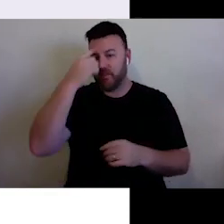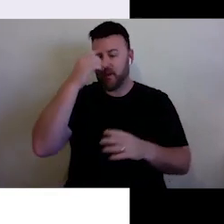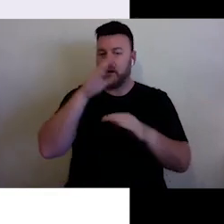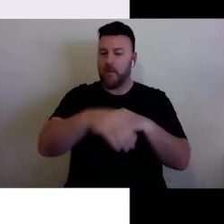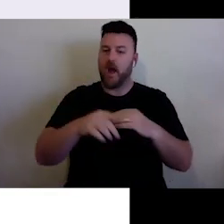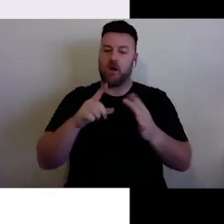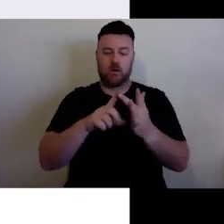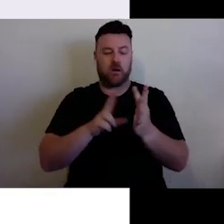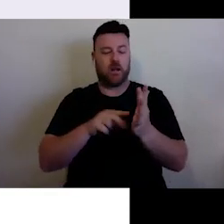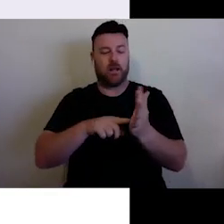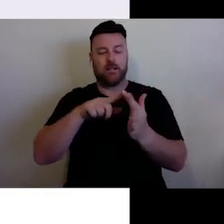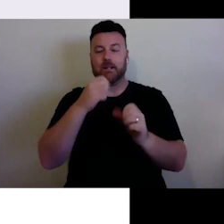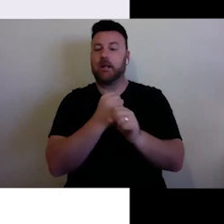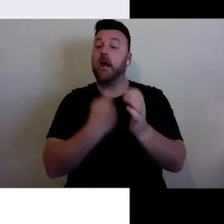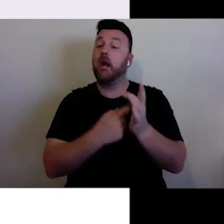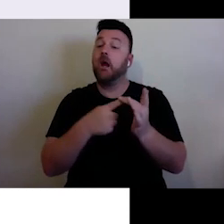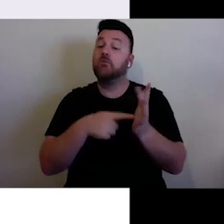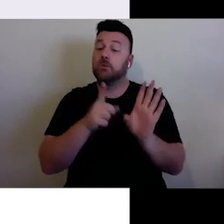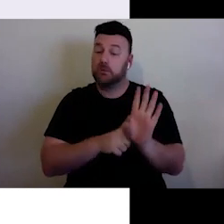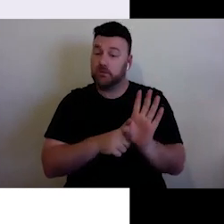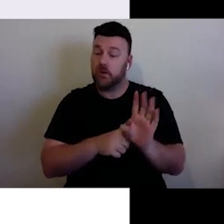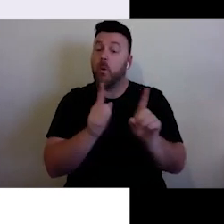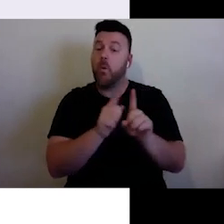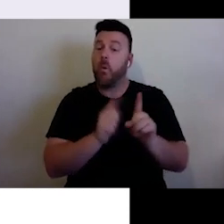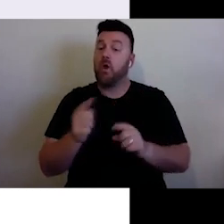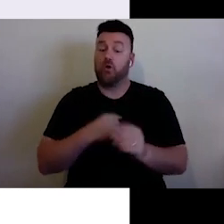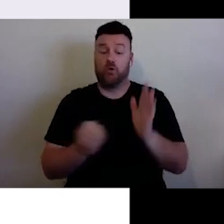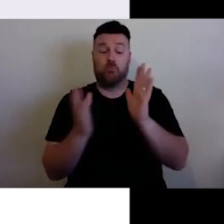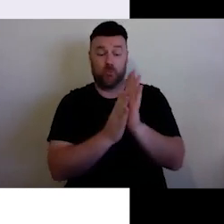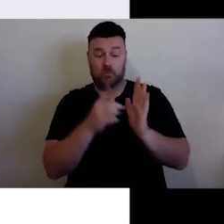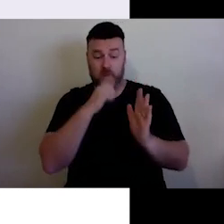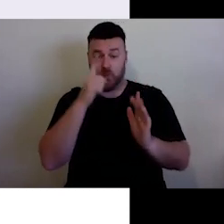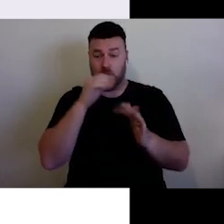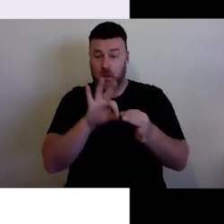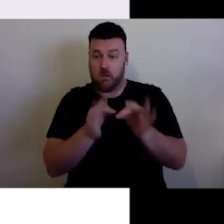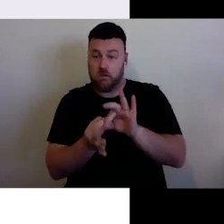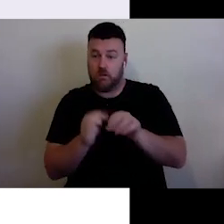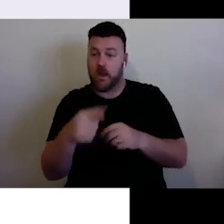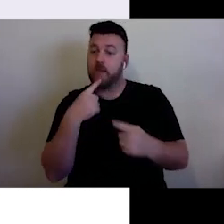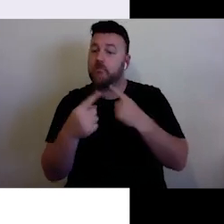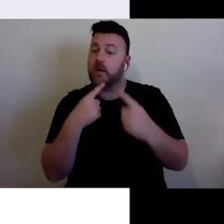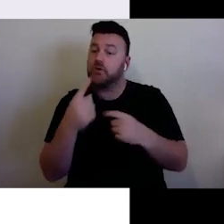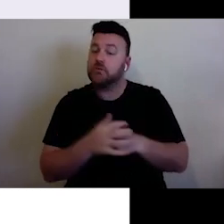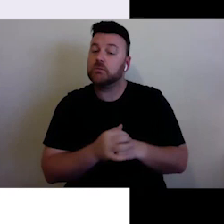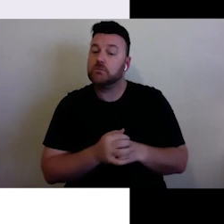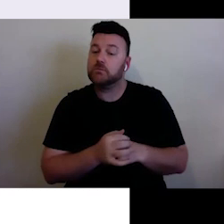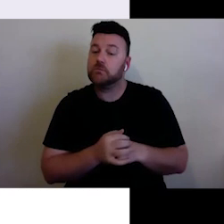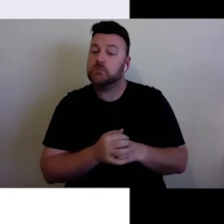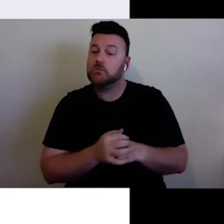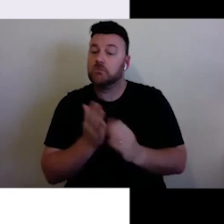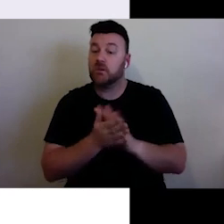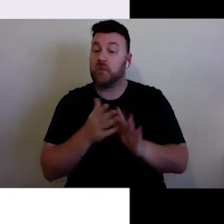change the context, in someone's per form yans or their Hart, --